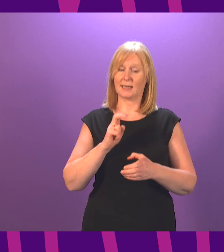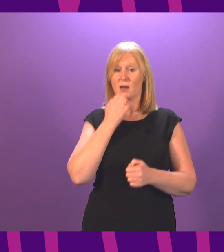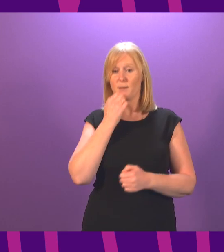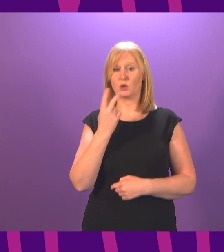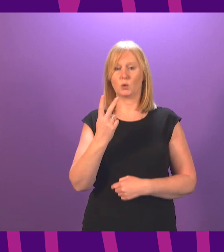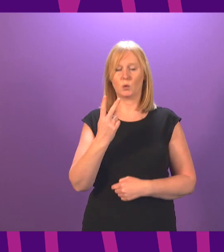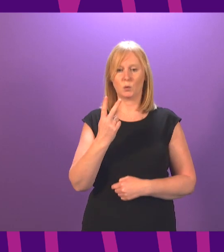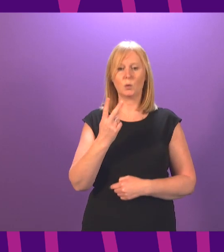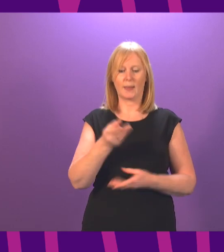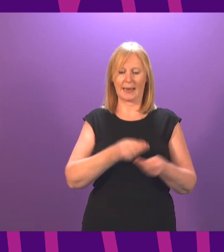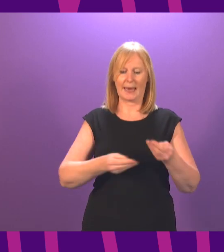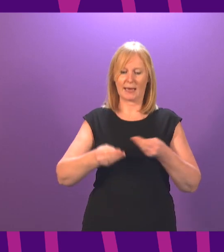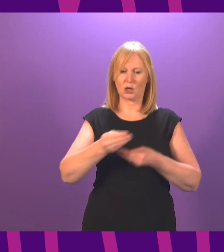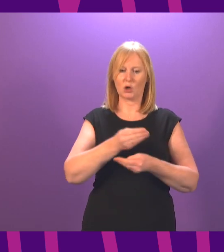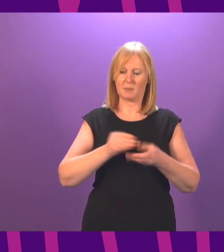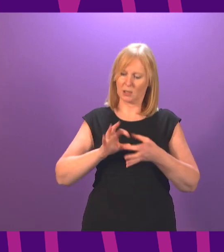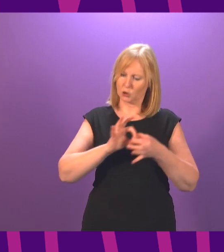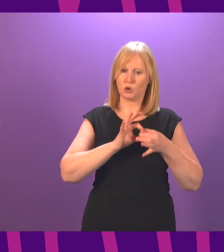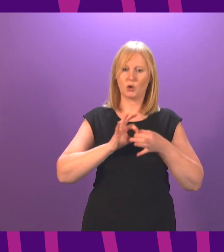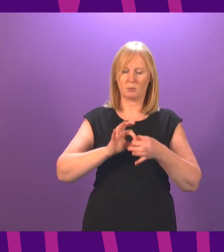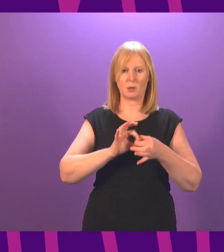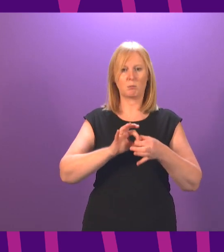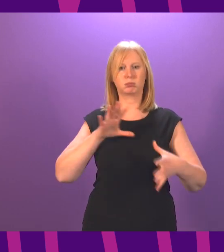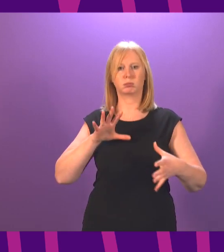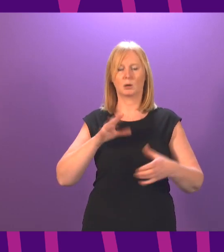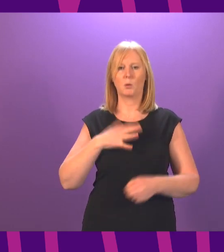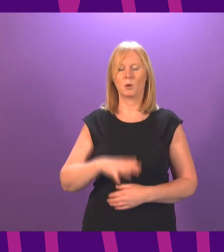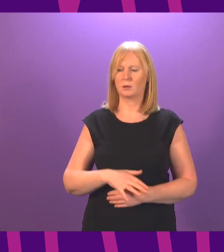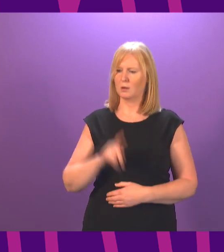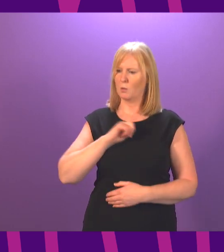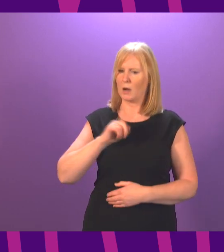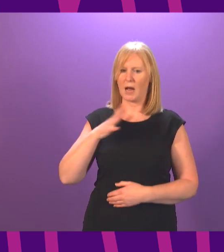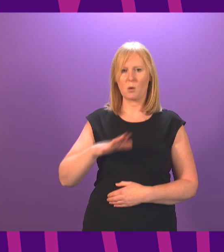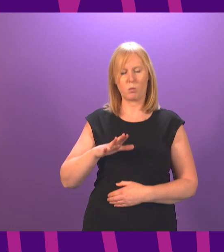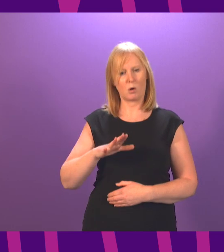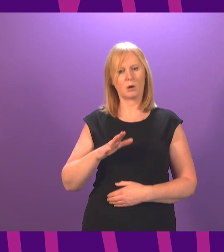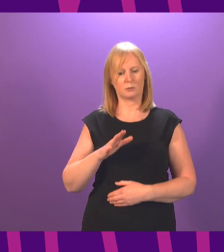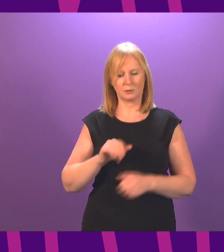break-up of another economic union. Why does the First Minister want another break-up by